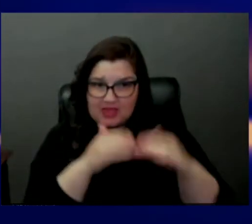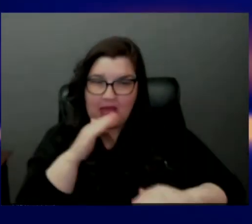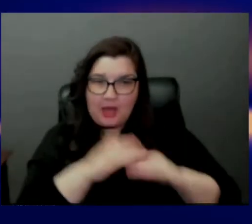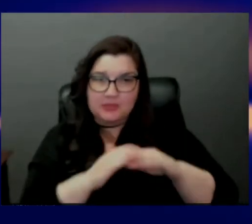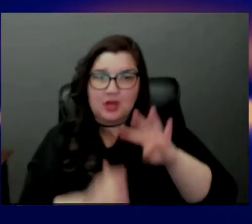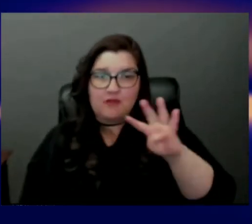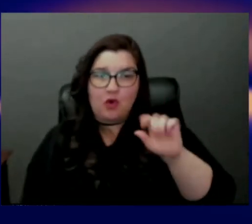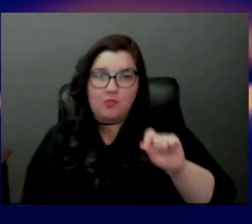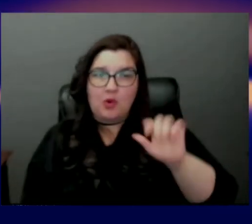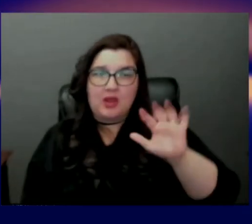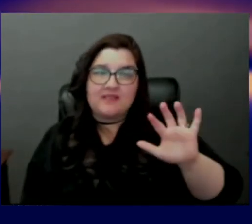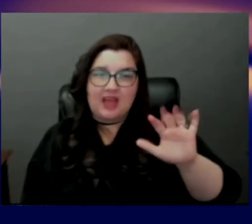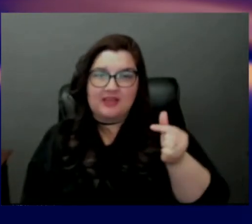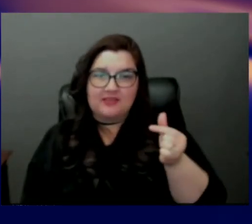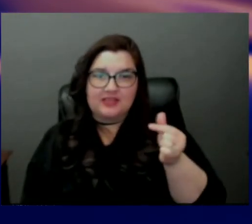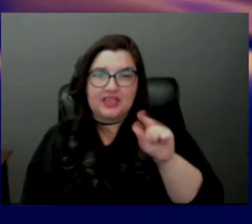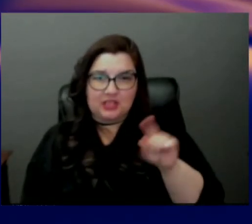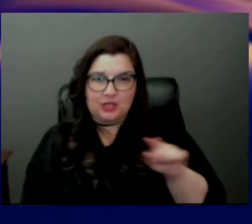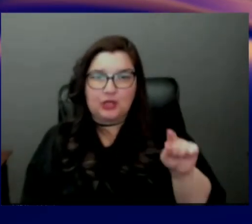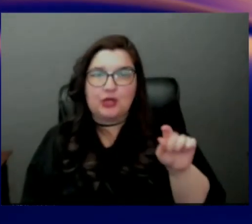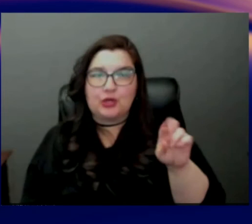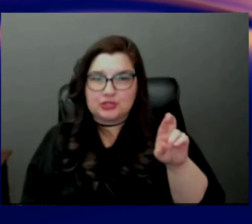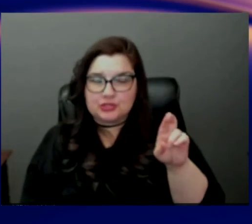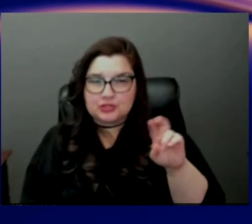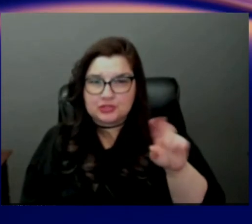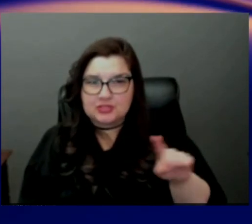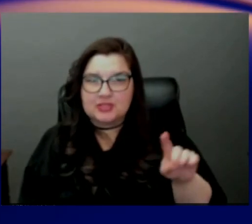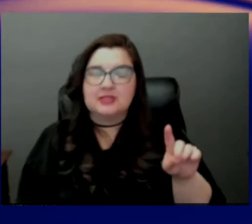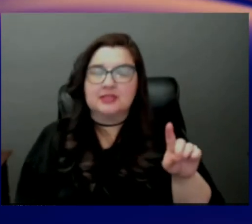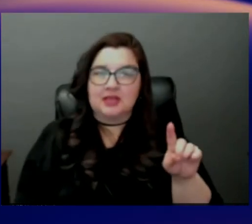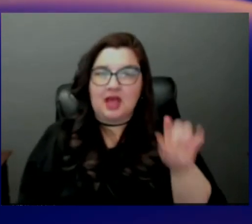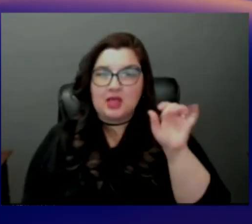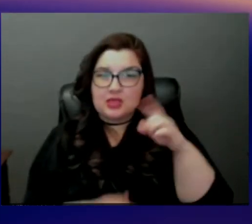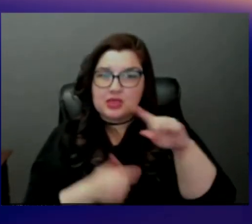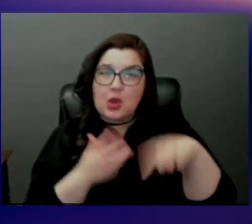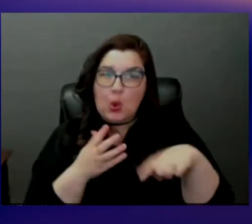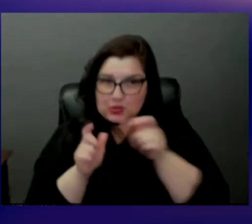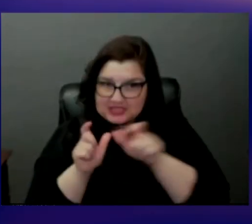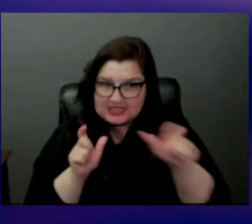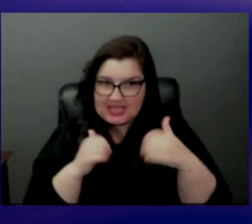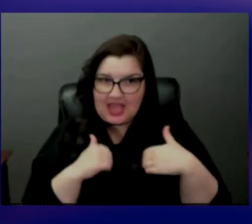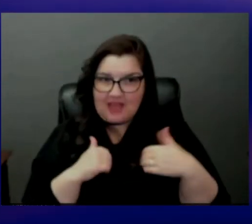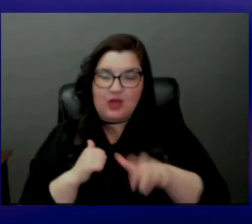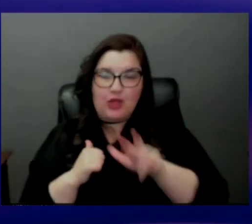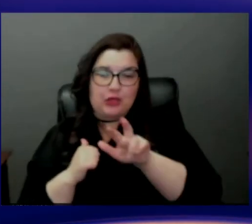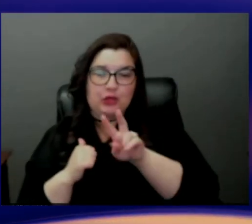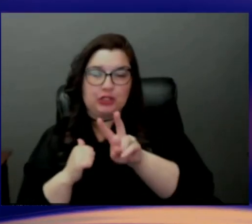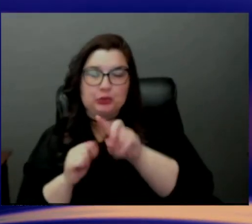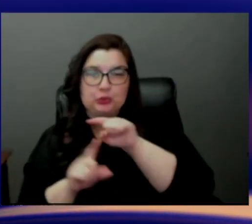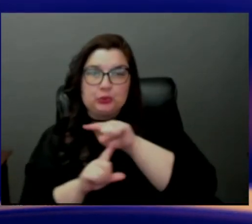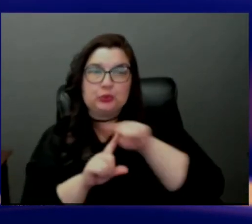That's all core turbo on that. And those instances also have 32 to one memory and a hundred gigabit networking,